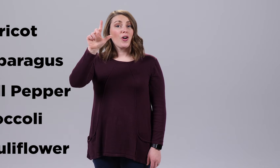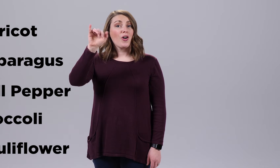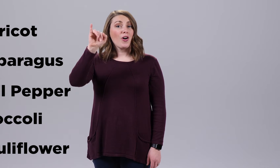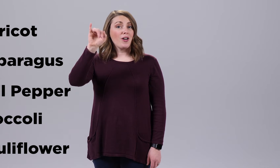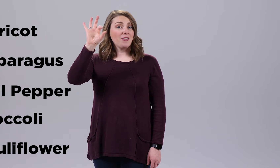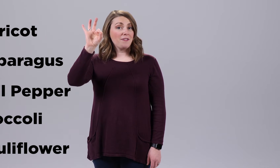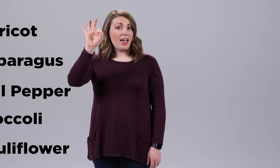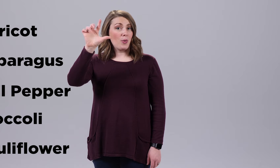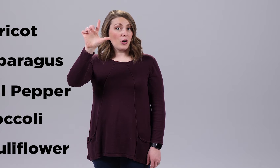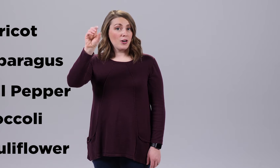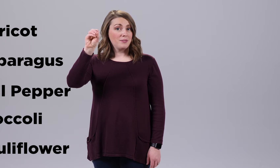CAULIFLOWER